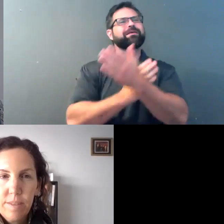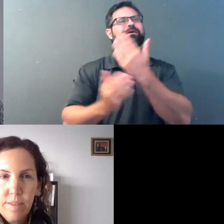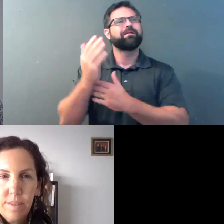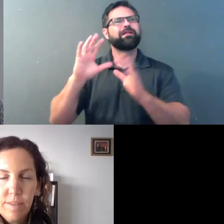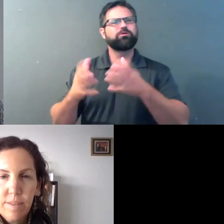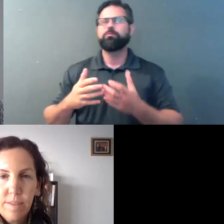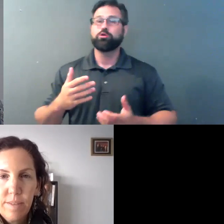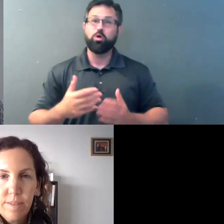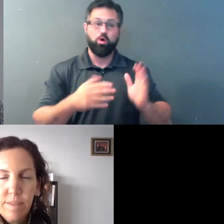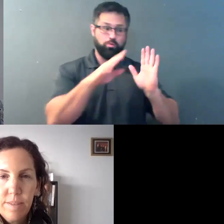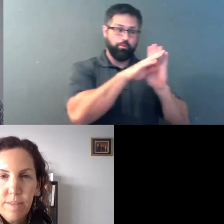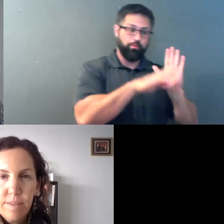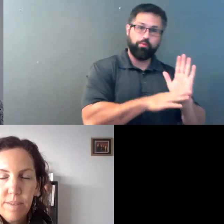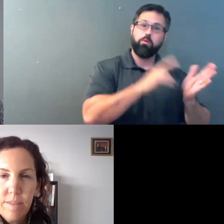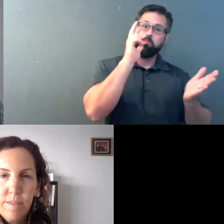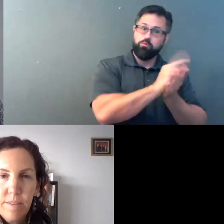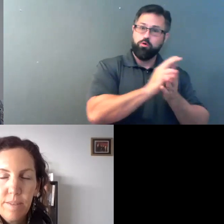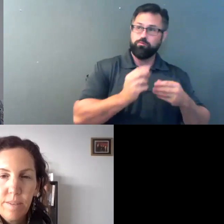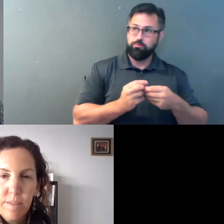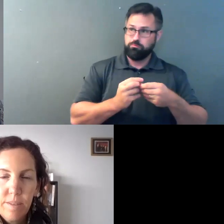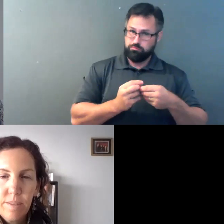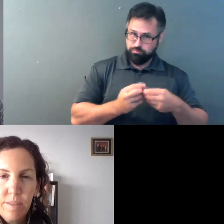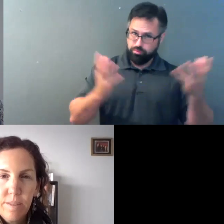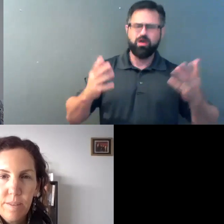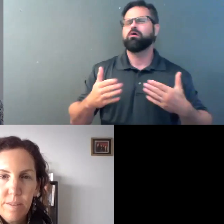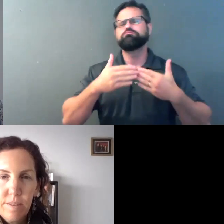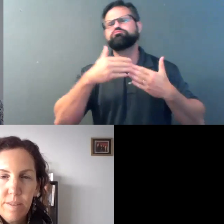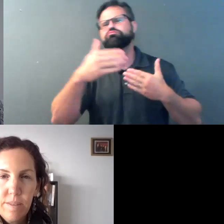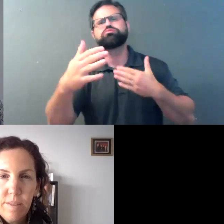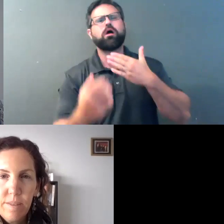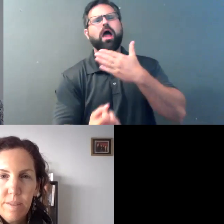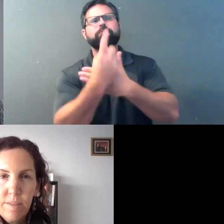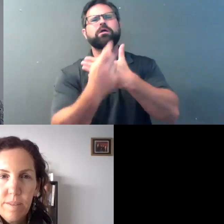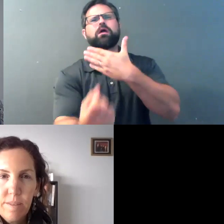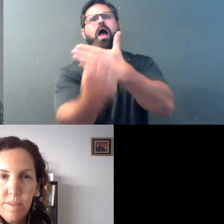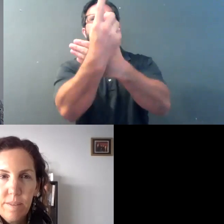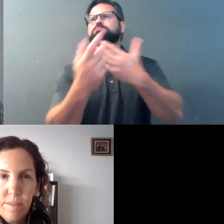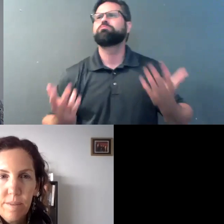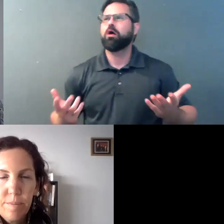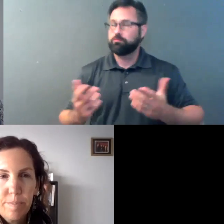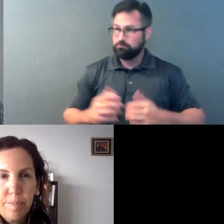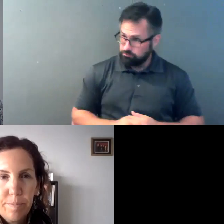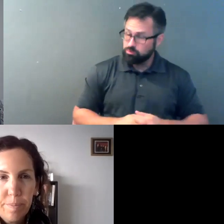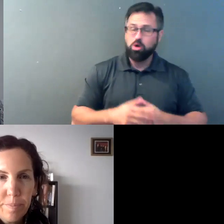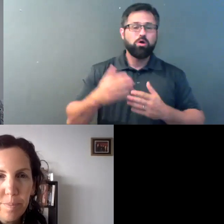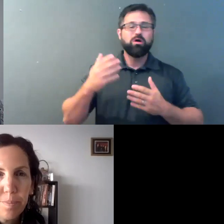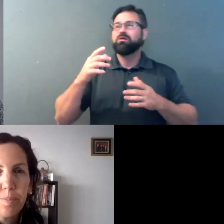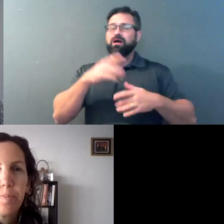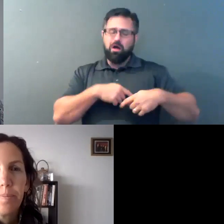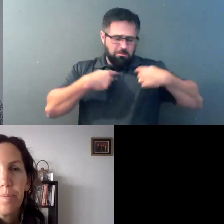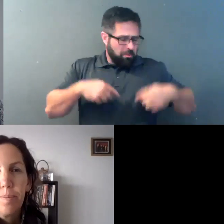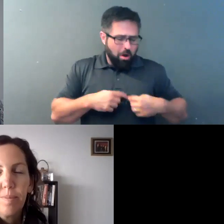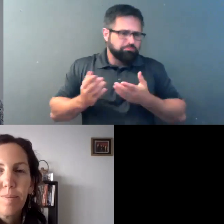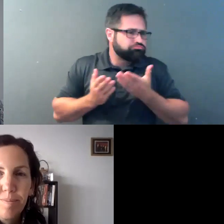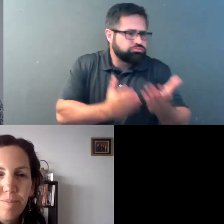um make sure that persons with disabilities are included in the humanitarian action so kirsten